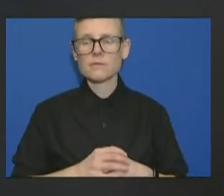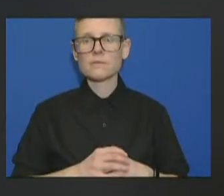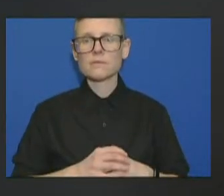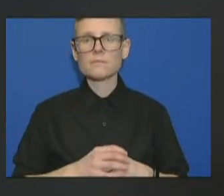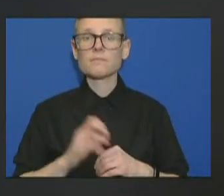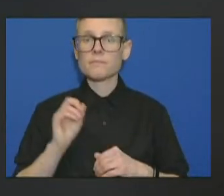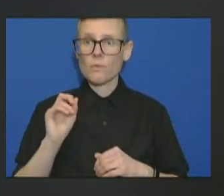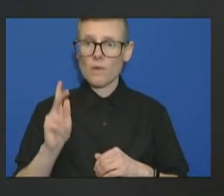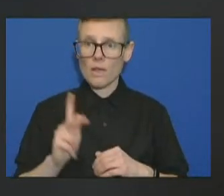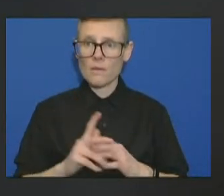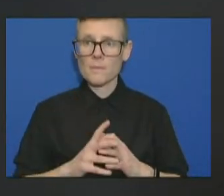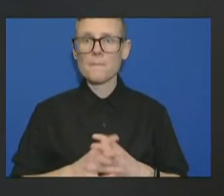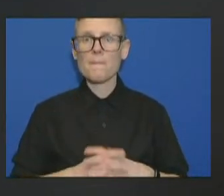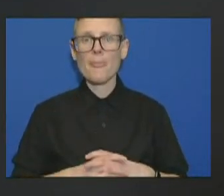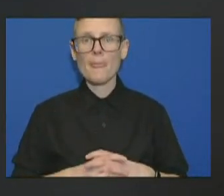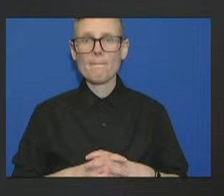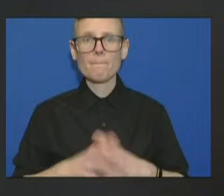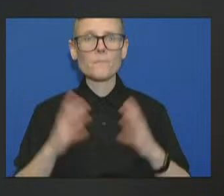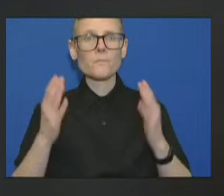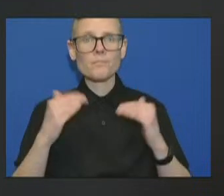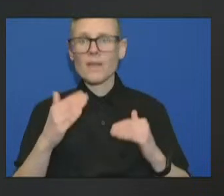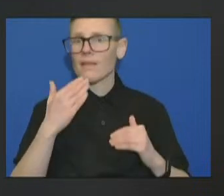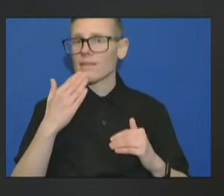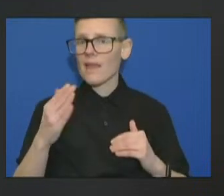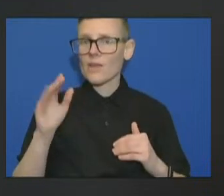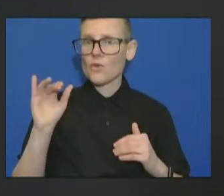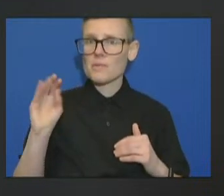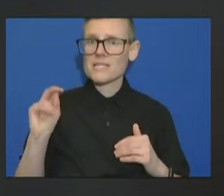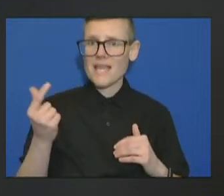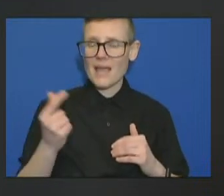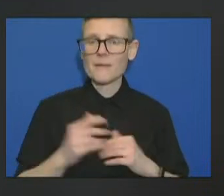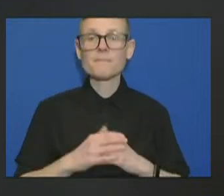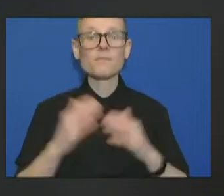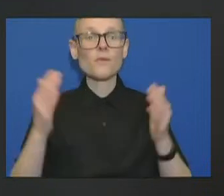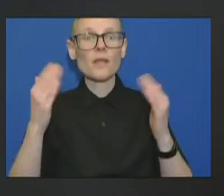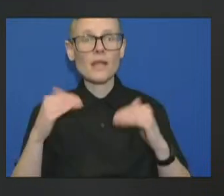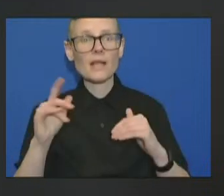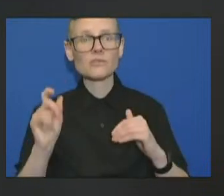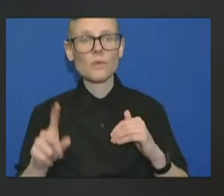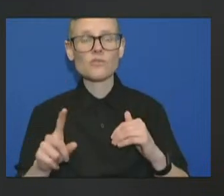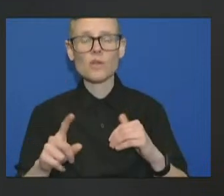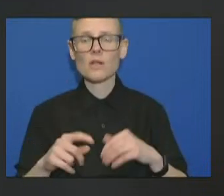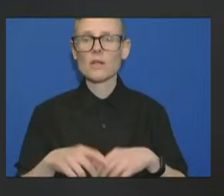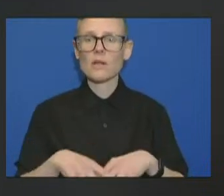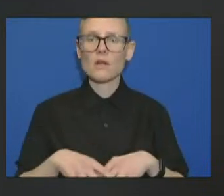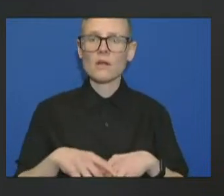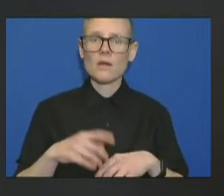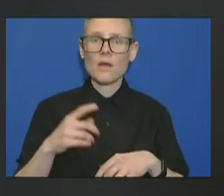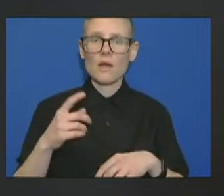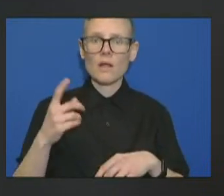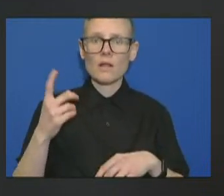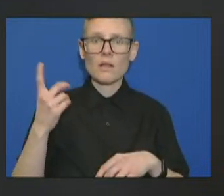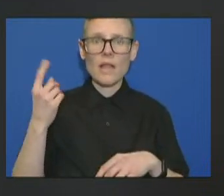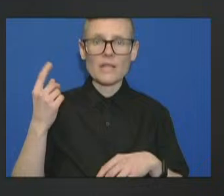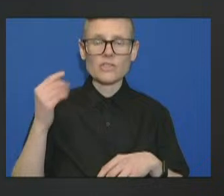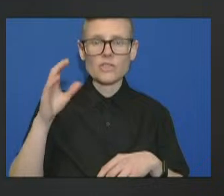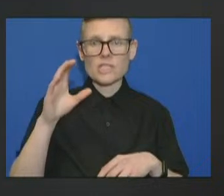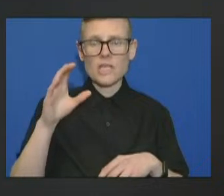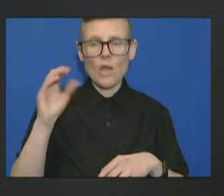happening in our school buildings. Okay. All right.